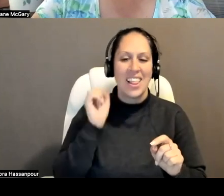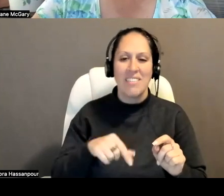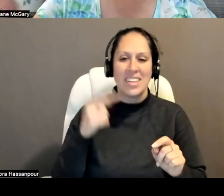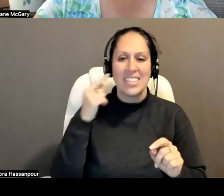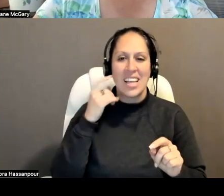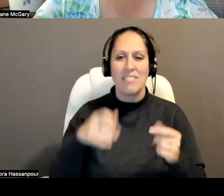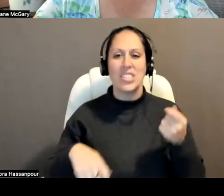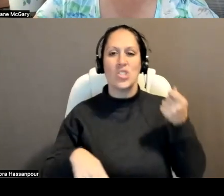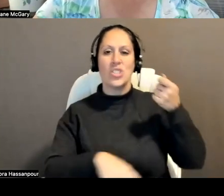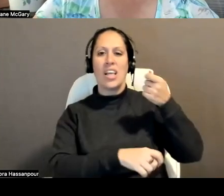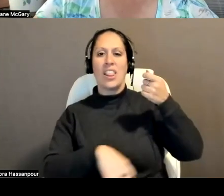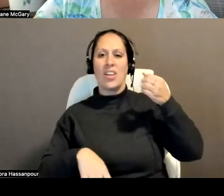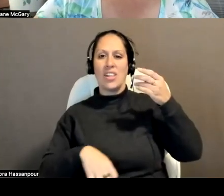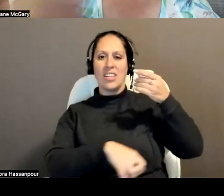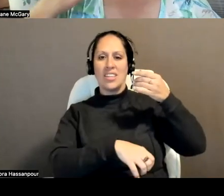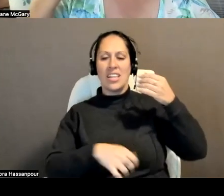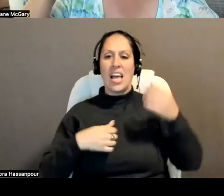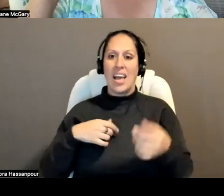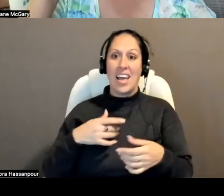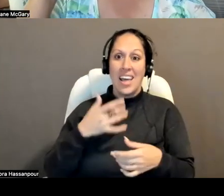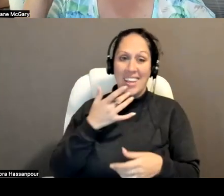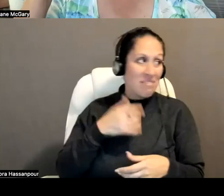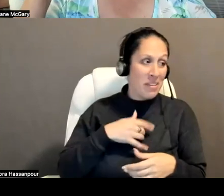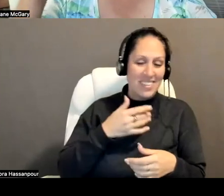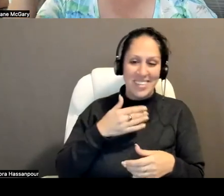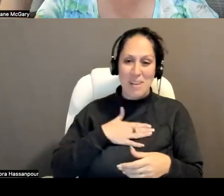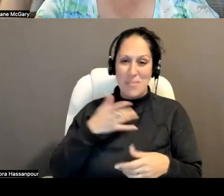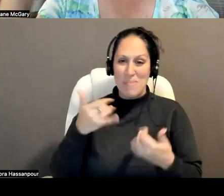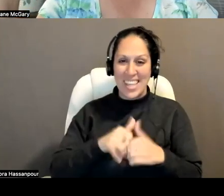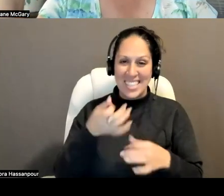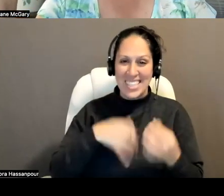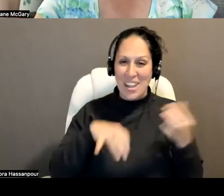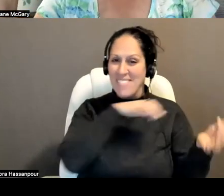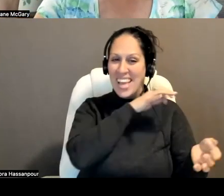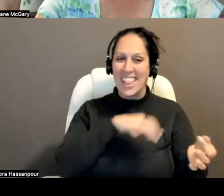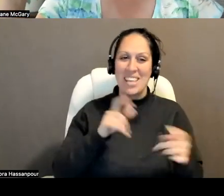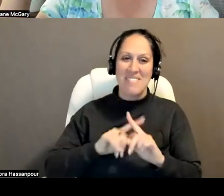Actually I'm so glad you play cello instead of violin! I shouldn't say that, violinists will be...